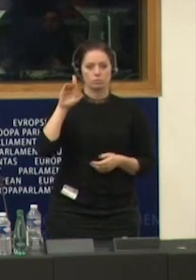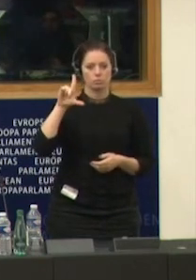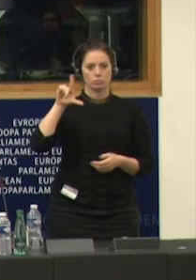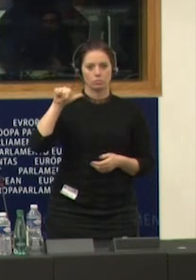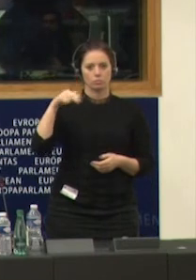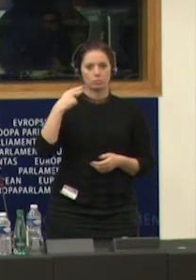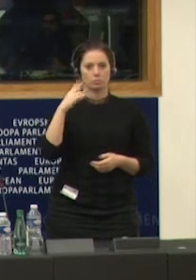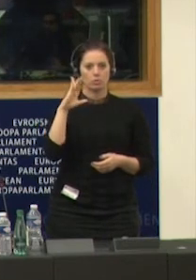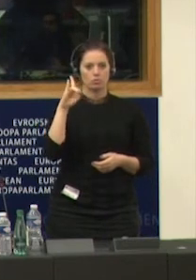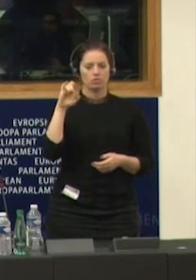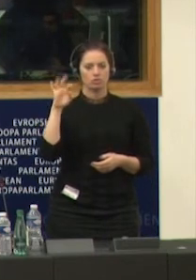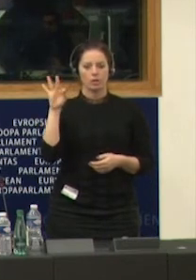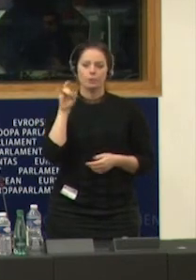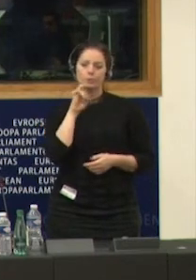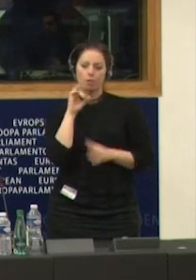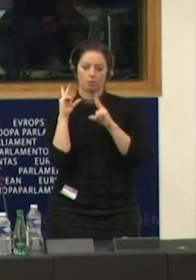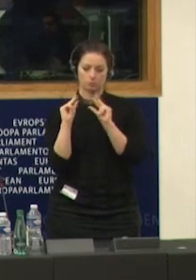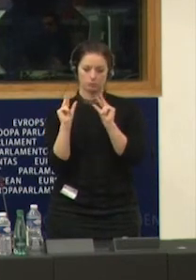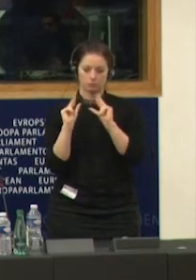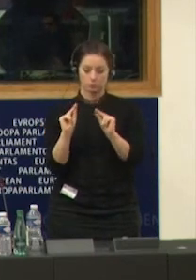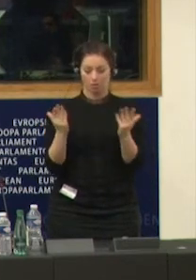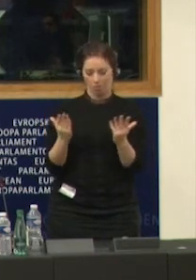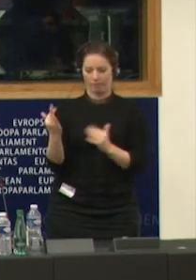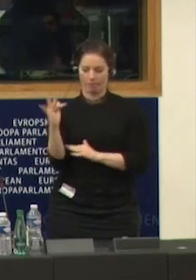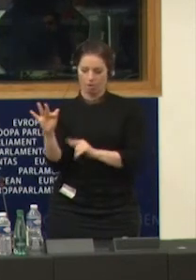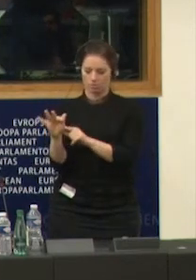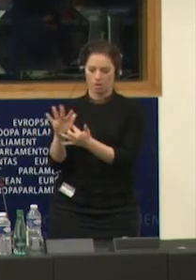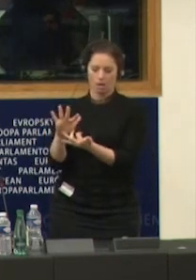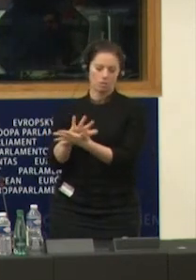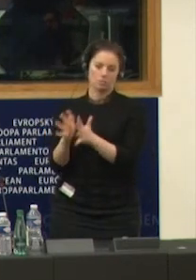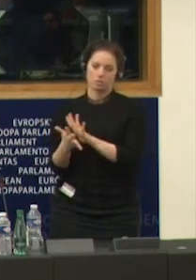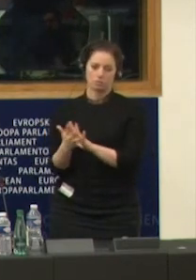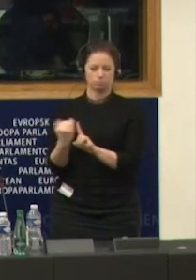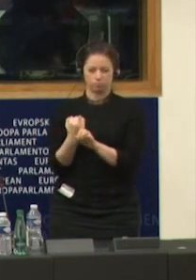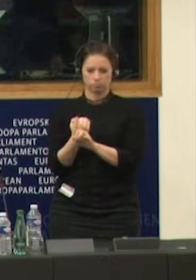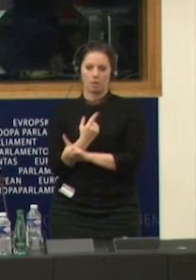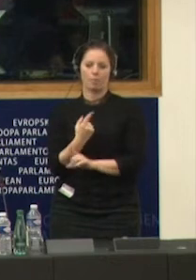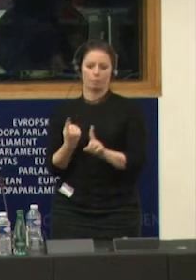The extent to which young people with disabilities go from training workshops to the market has been touched on by a recent study